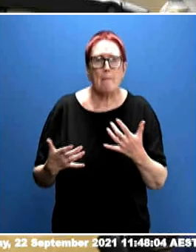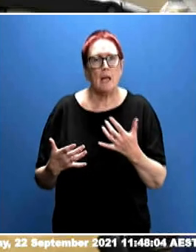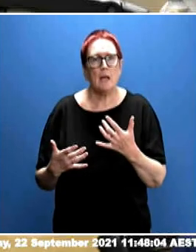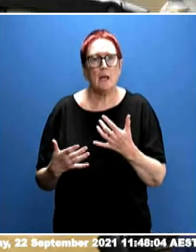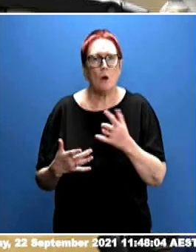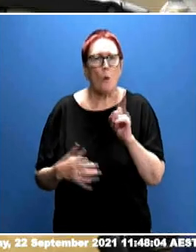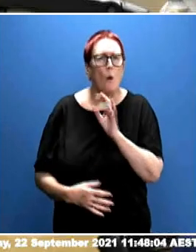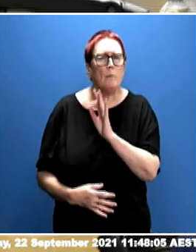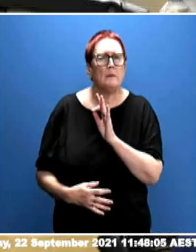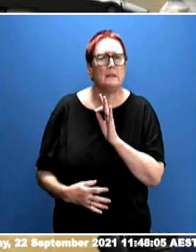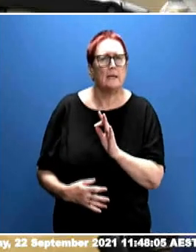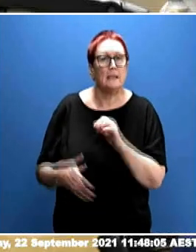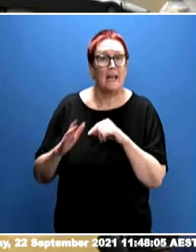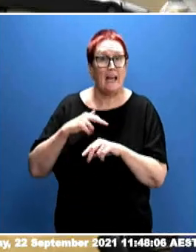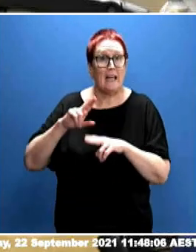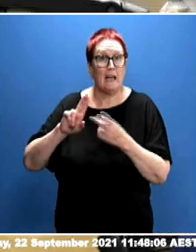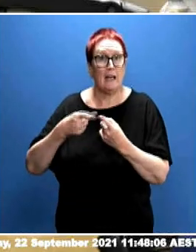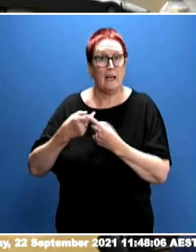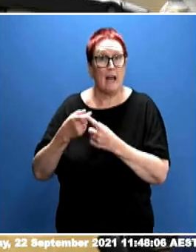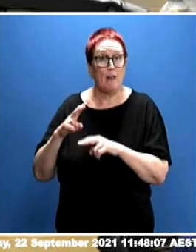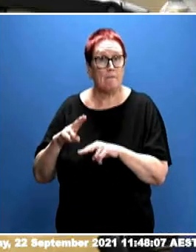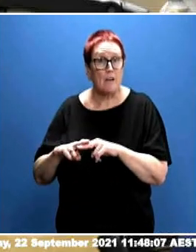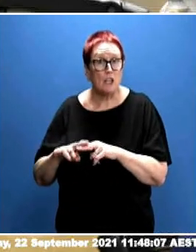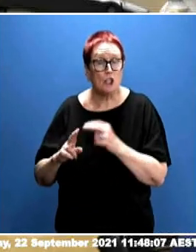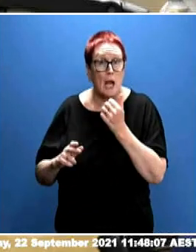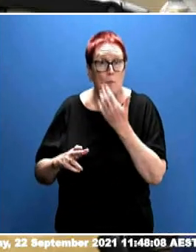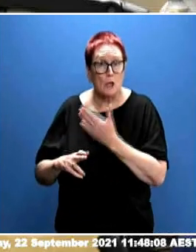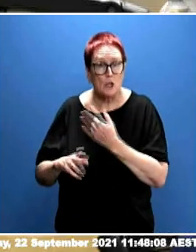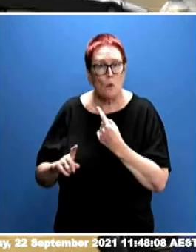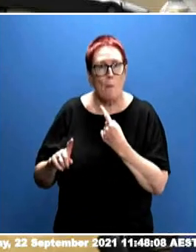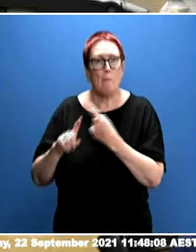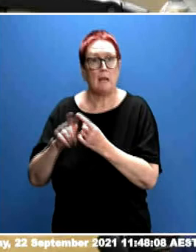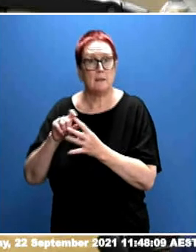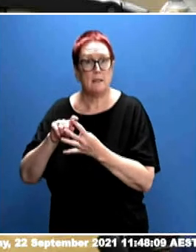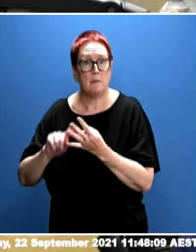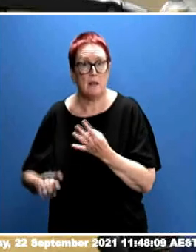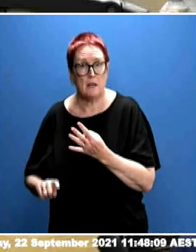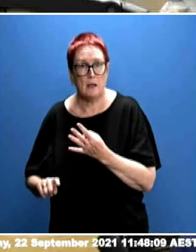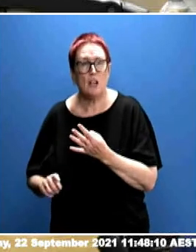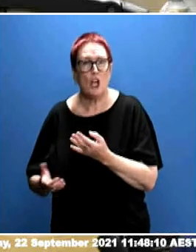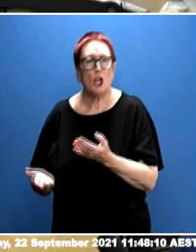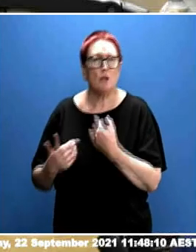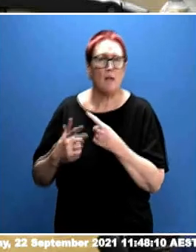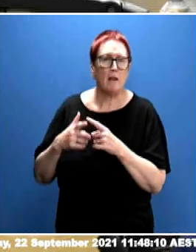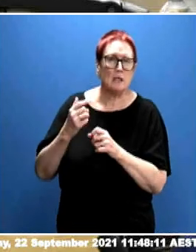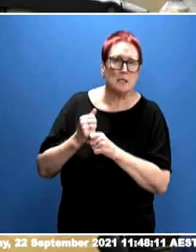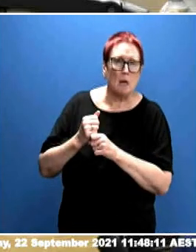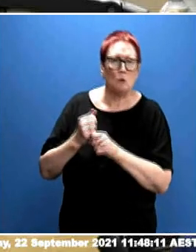Kath French Centre who are First Nations children with disability, and you've given some examples of the type of disability.